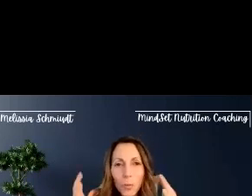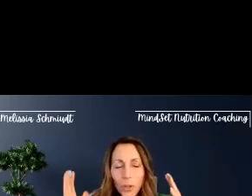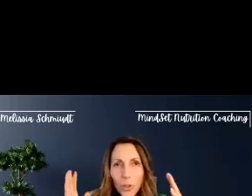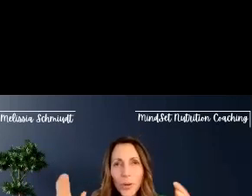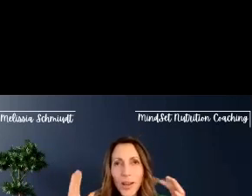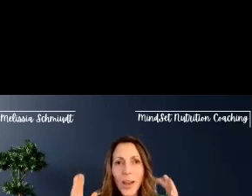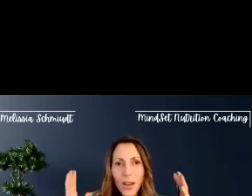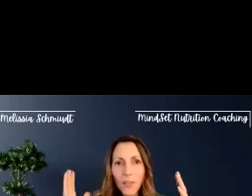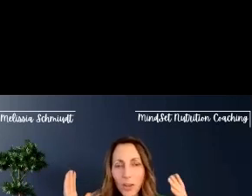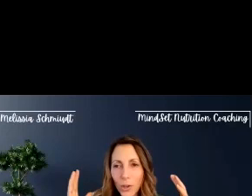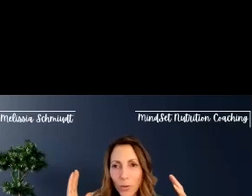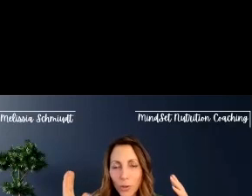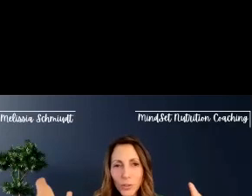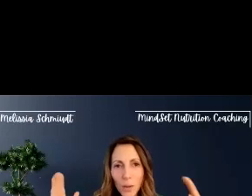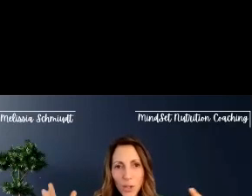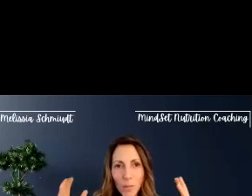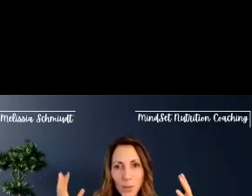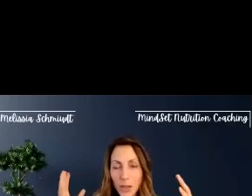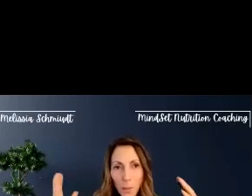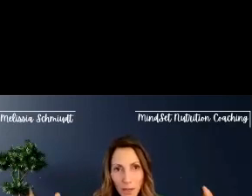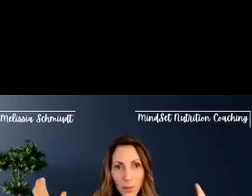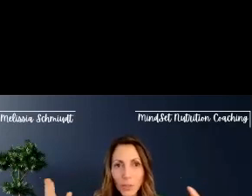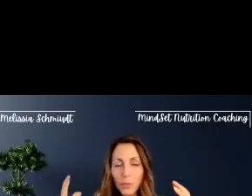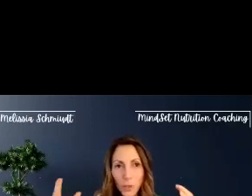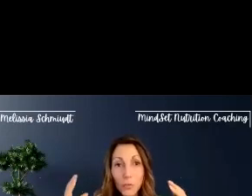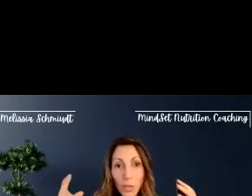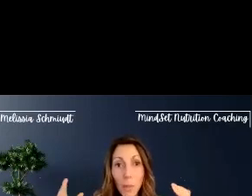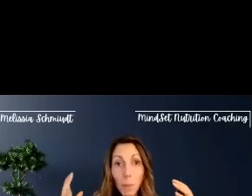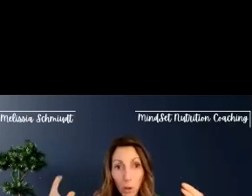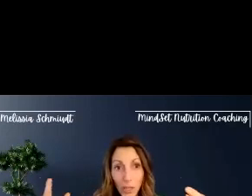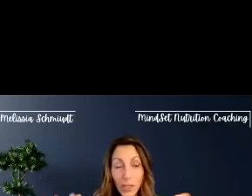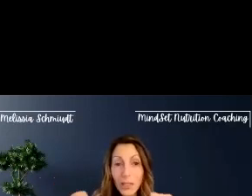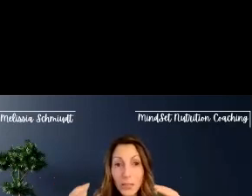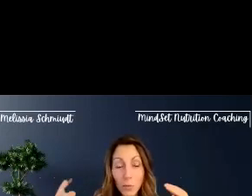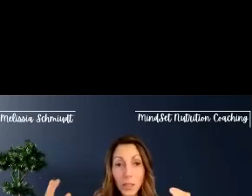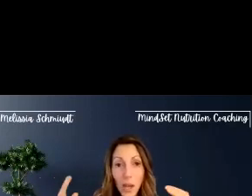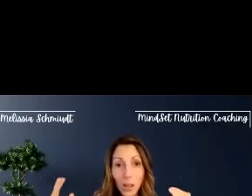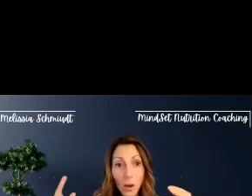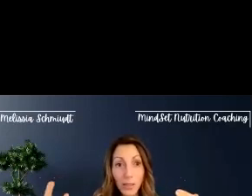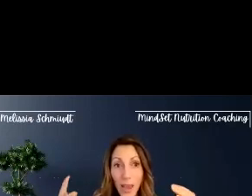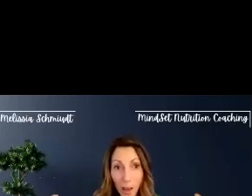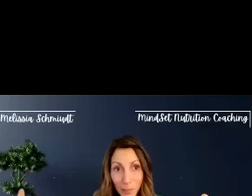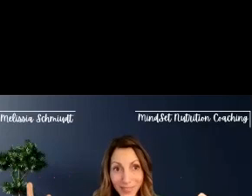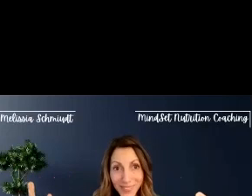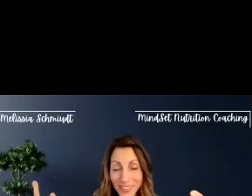You would have to have your full-time job be a bodybuilder for you to get bulky. It is really not going to happen.